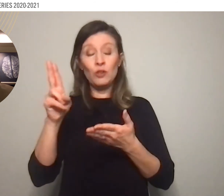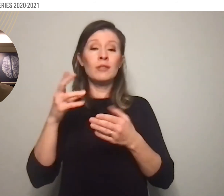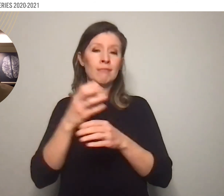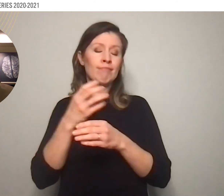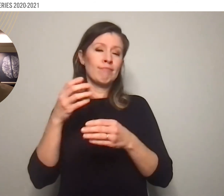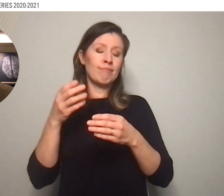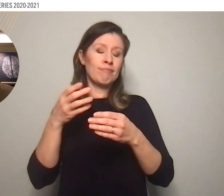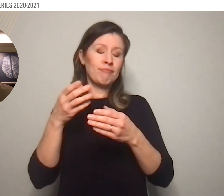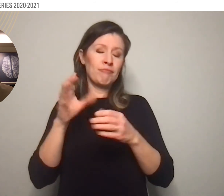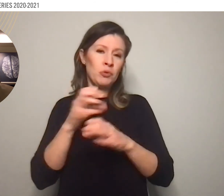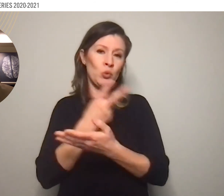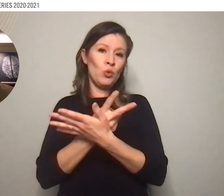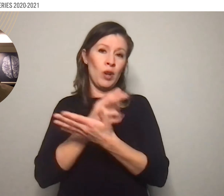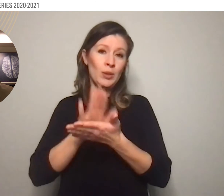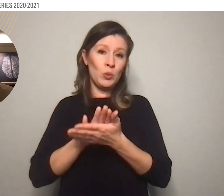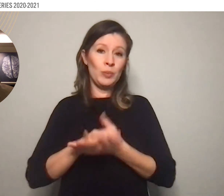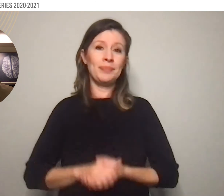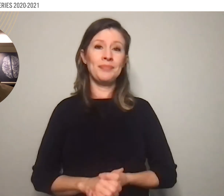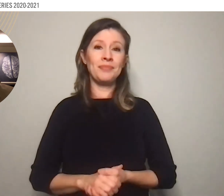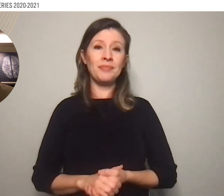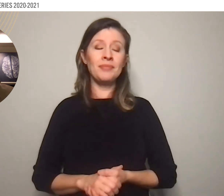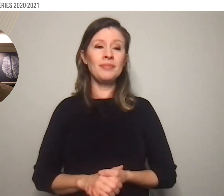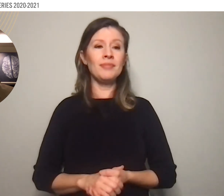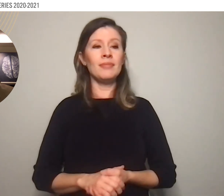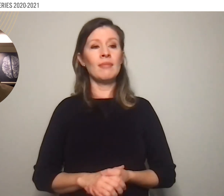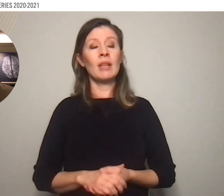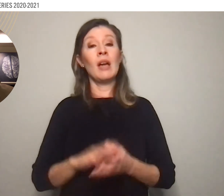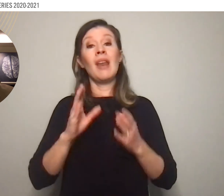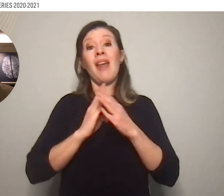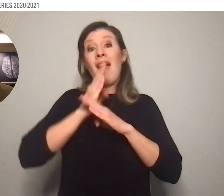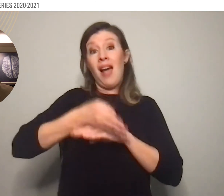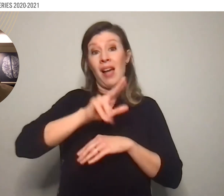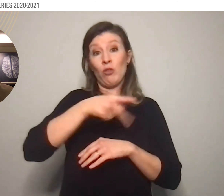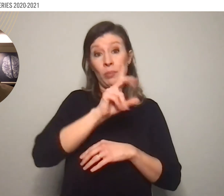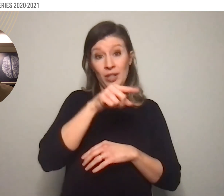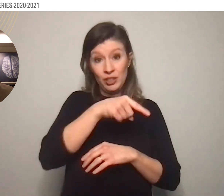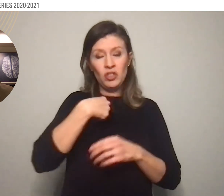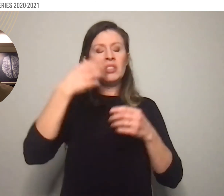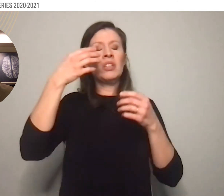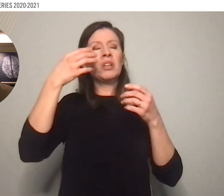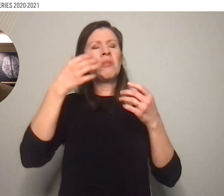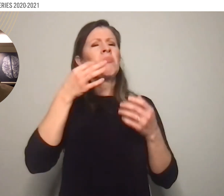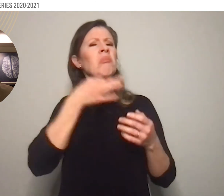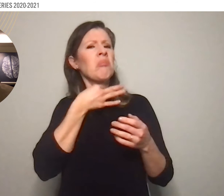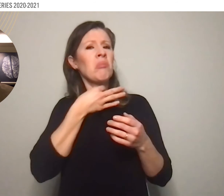University to do my graduate school. Now, it was after my PhD that I decided to determine